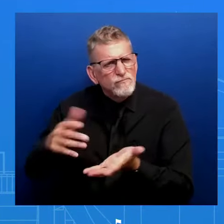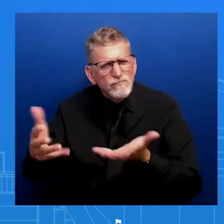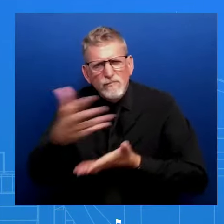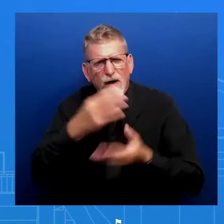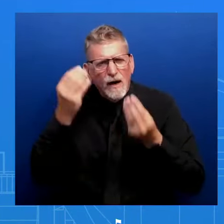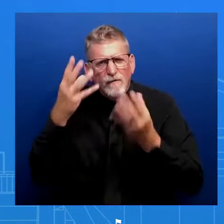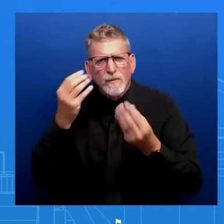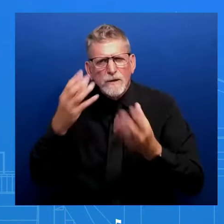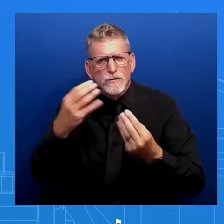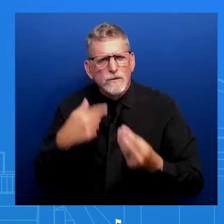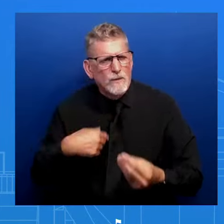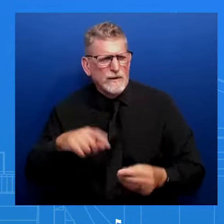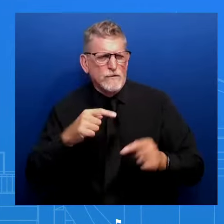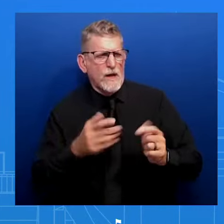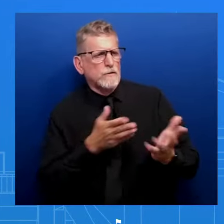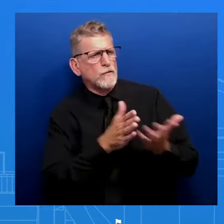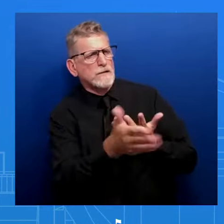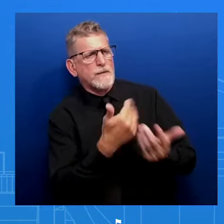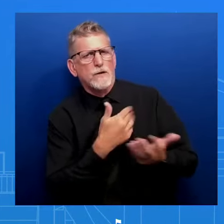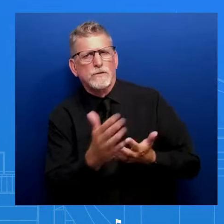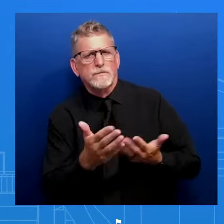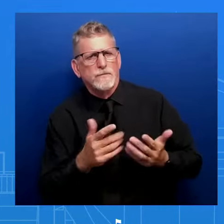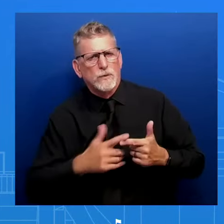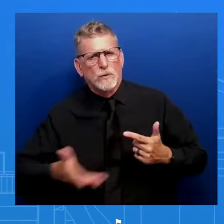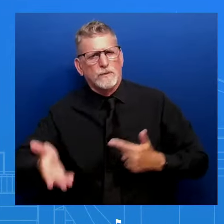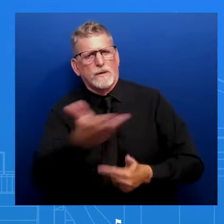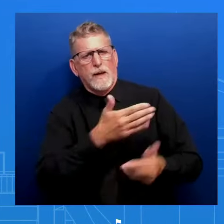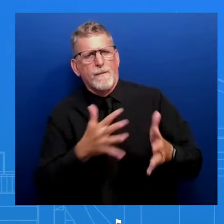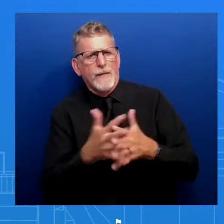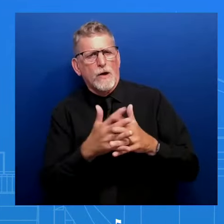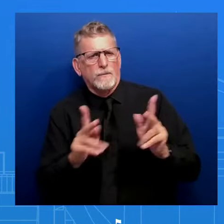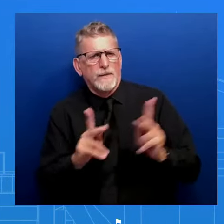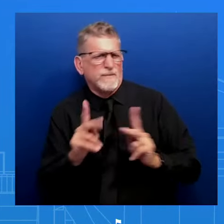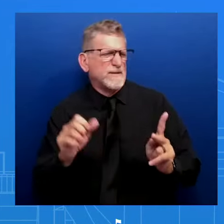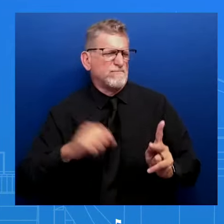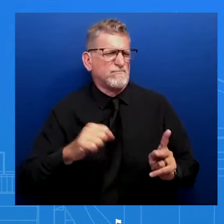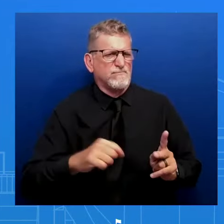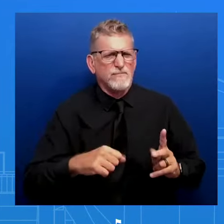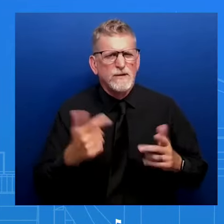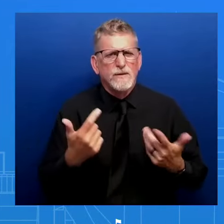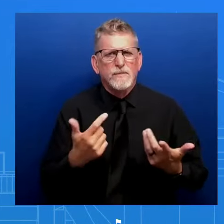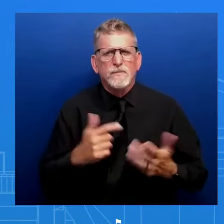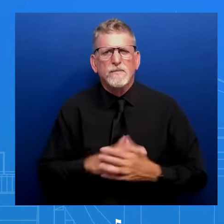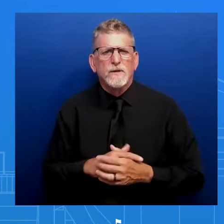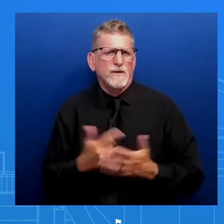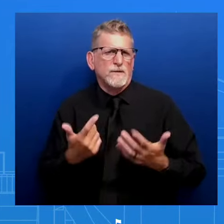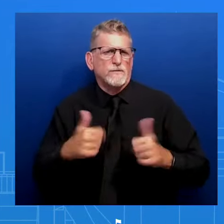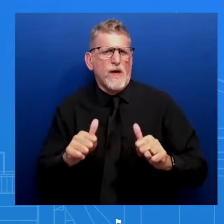we need to be as transparent as we can be. But the truth is, Jeremy, we don't have hard and fast answers on these things.